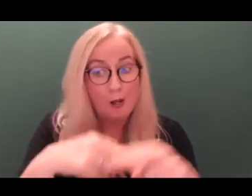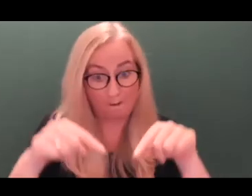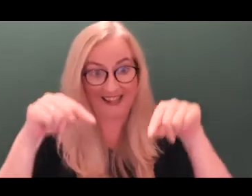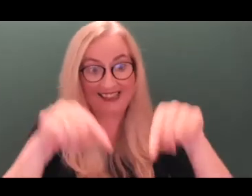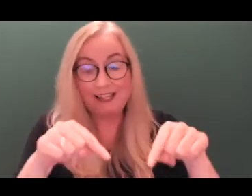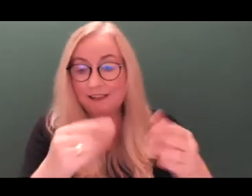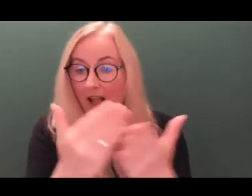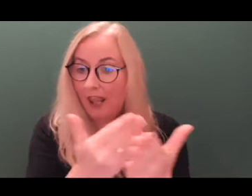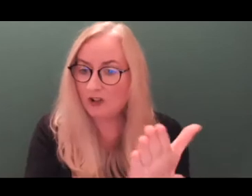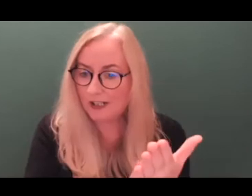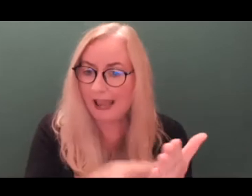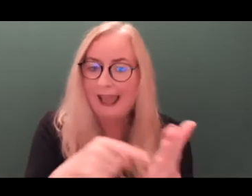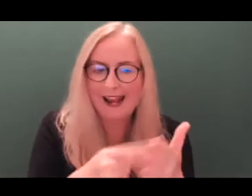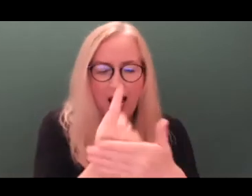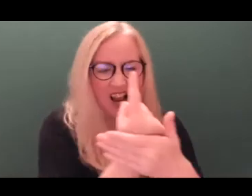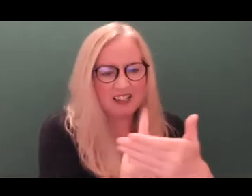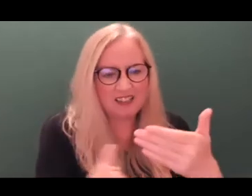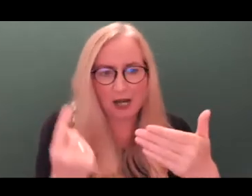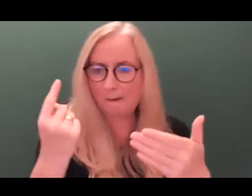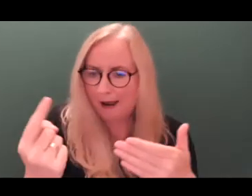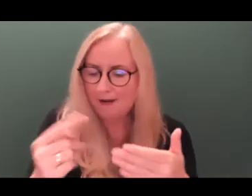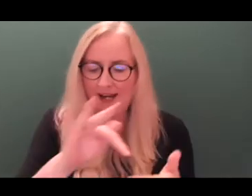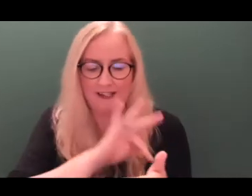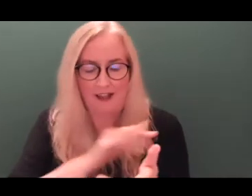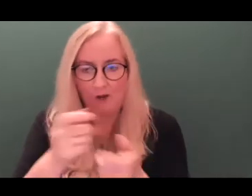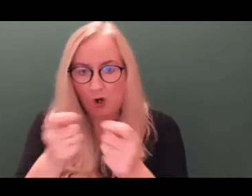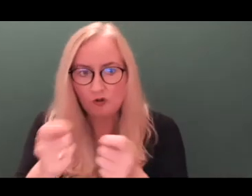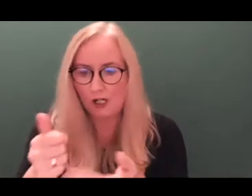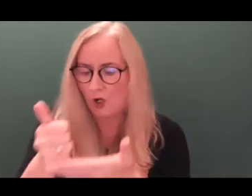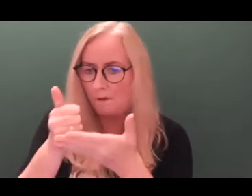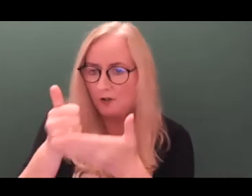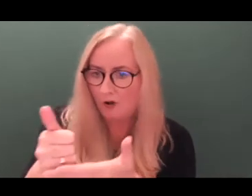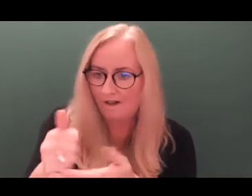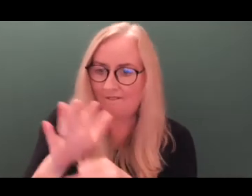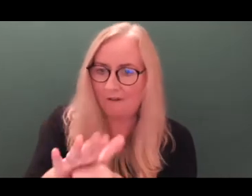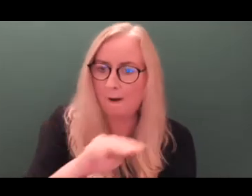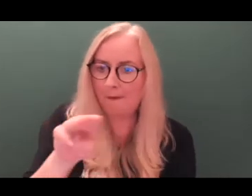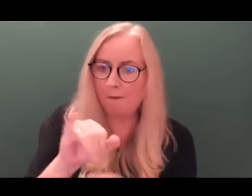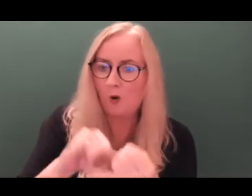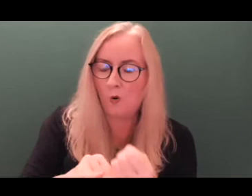and the autonomy, self control and support it will confer on people who were former wards of court.